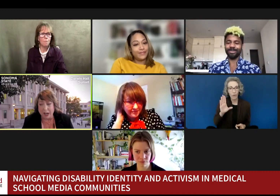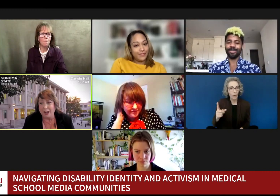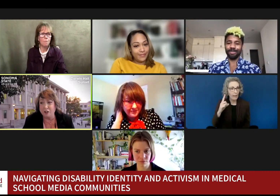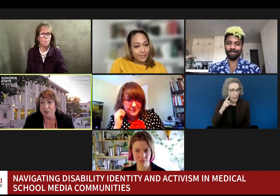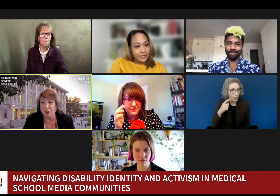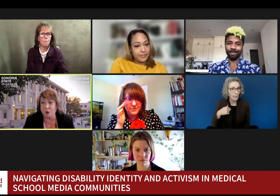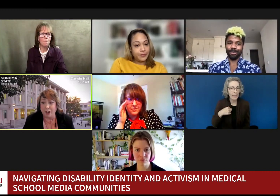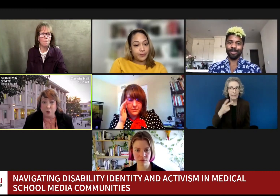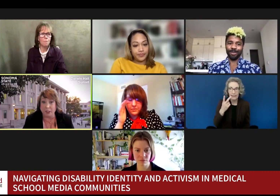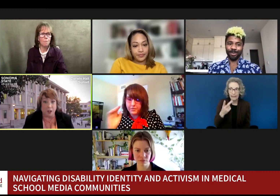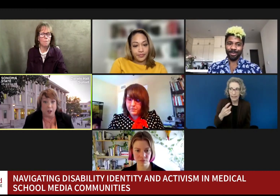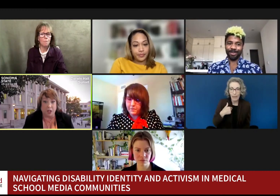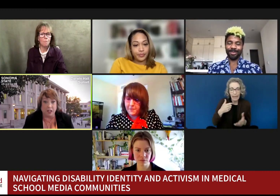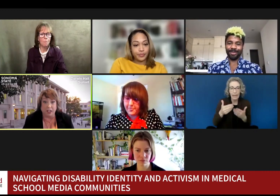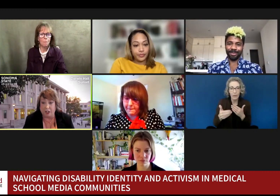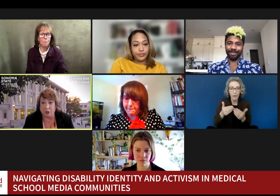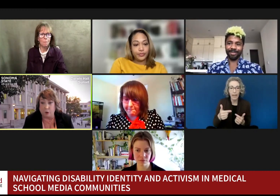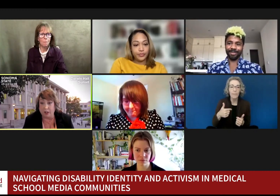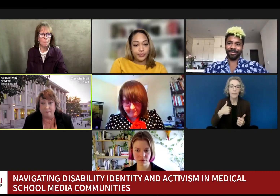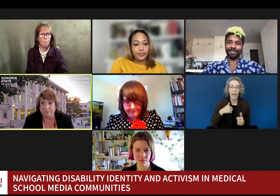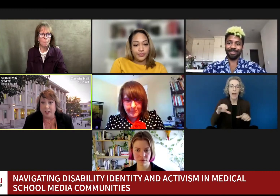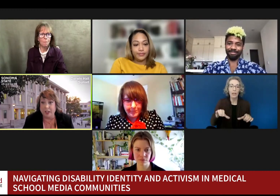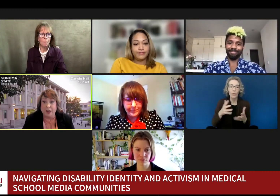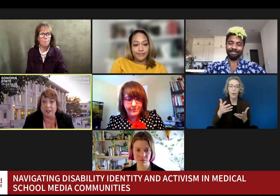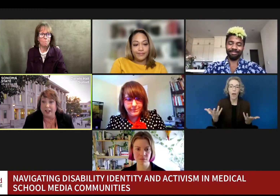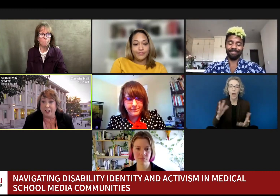And so I do a lot of blocking and ignoring.